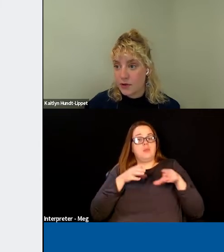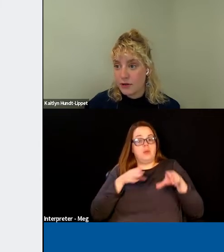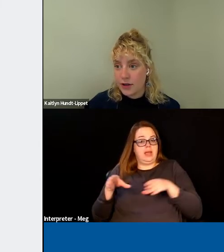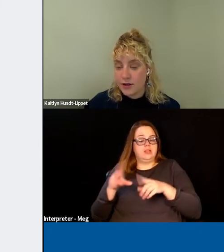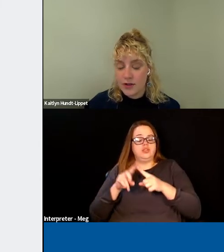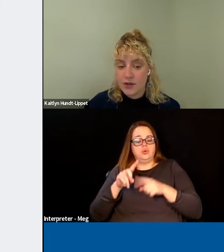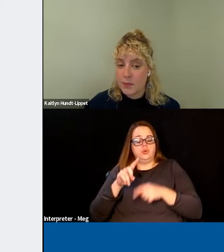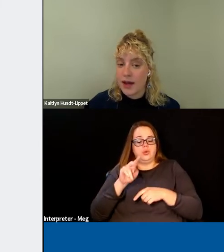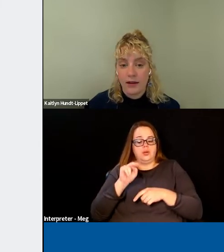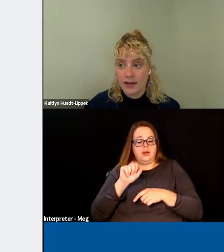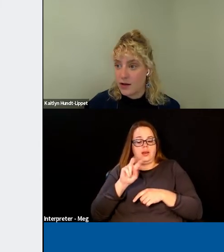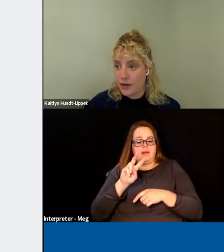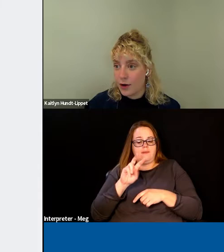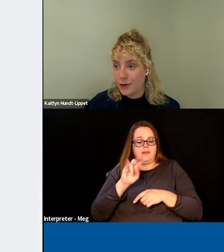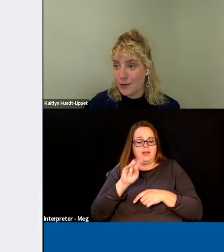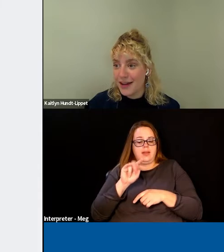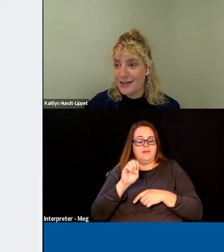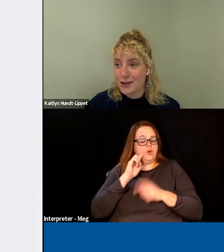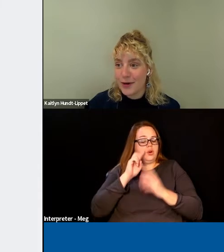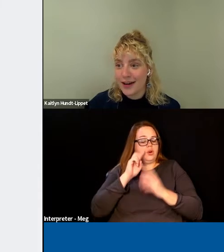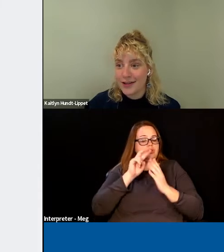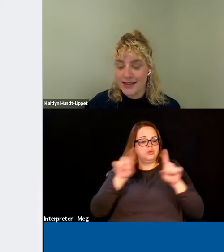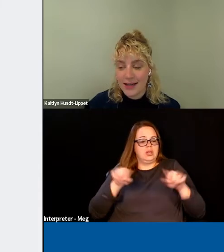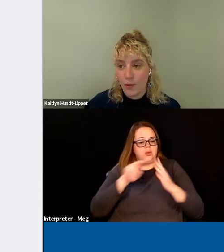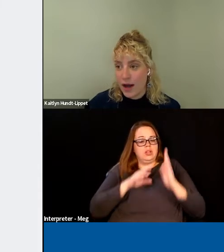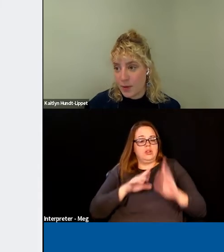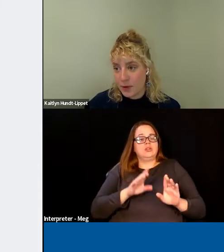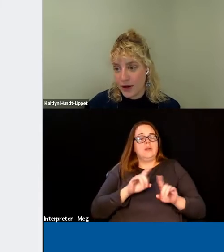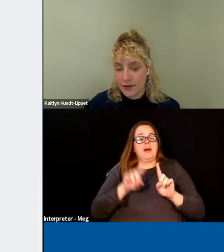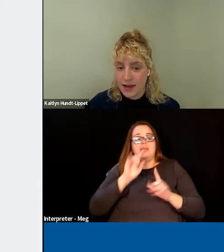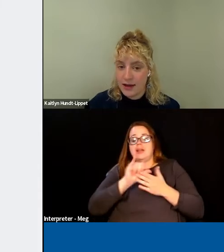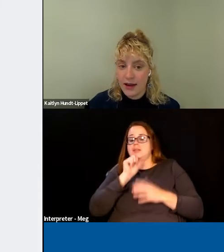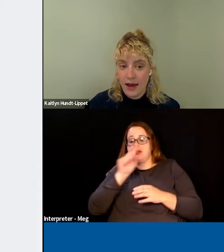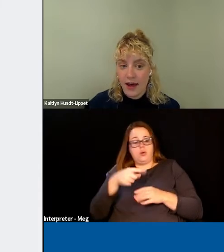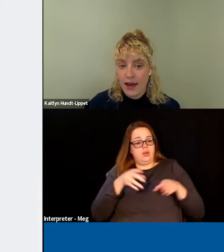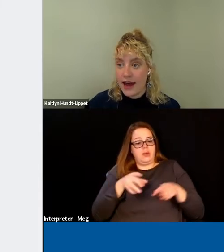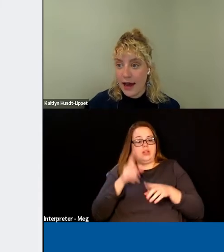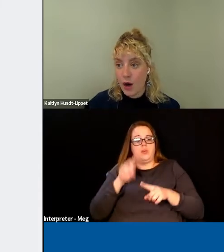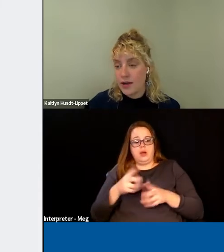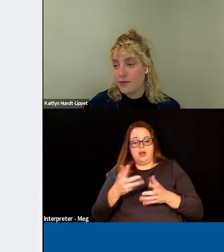with screen reader users, but that's not the only way, so you wanna understand why people are navigating and how,